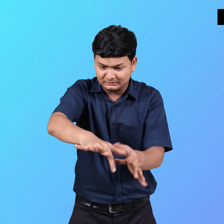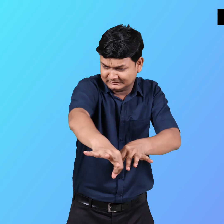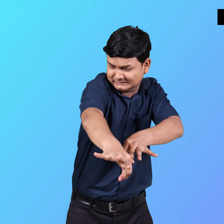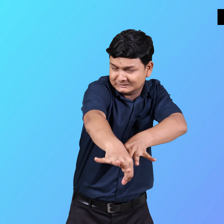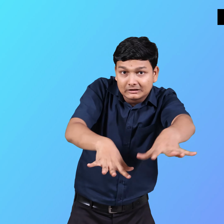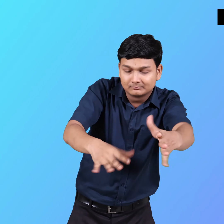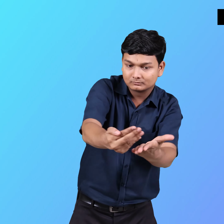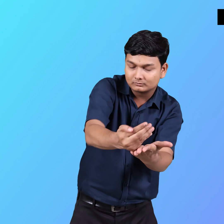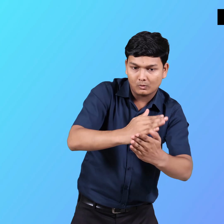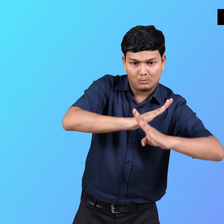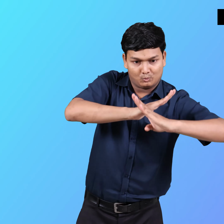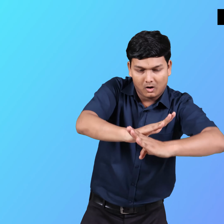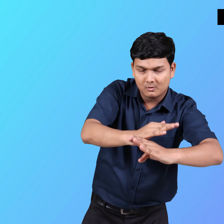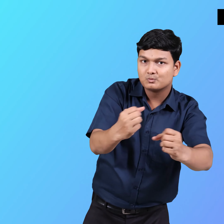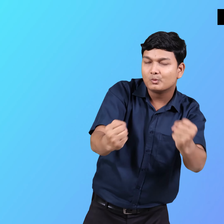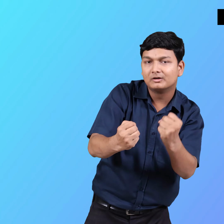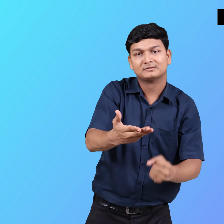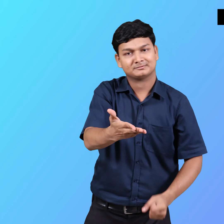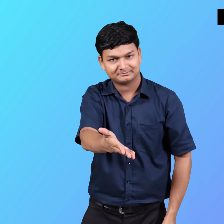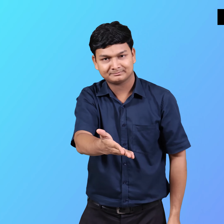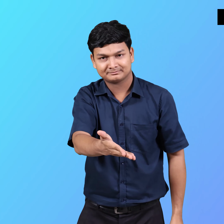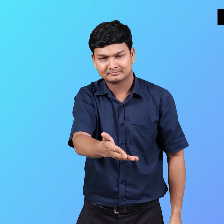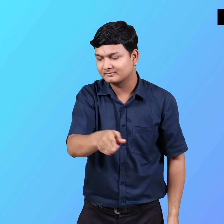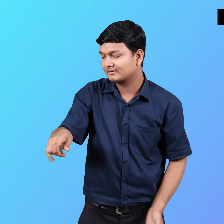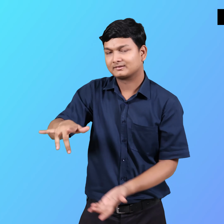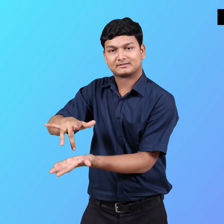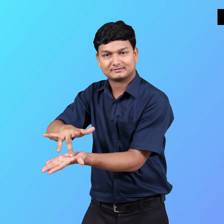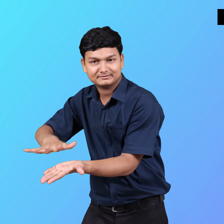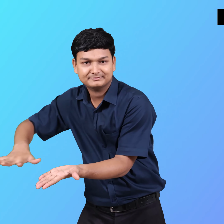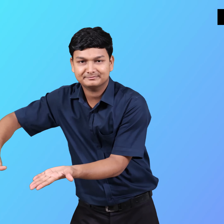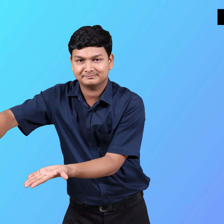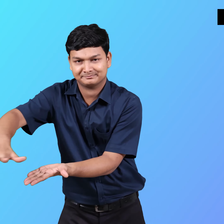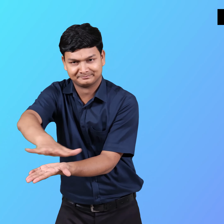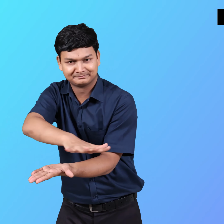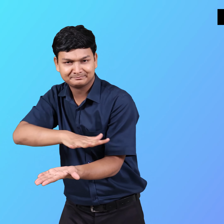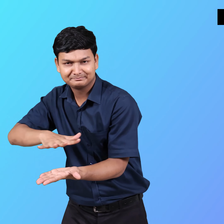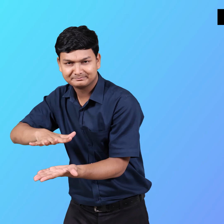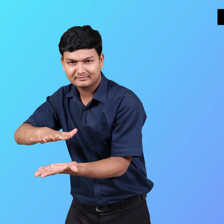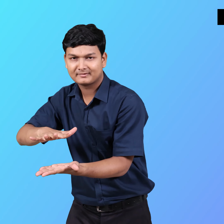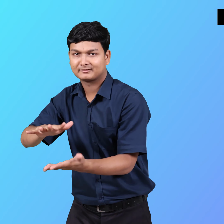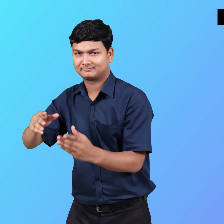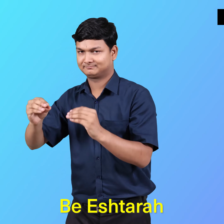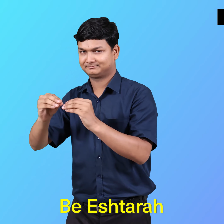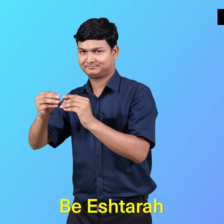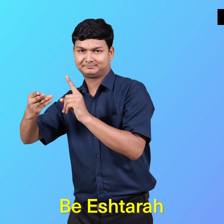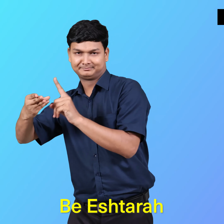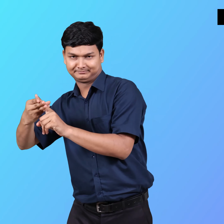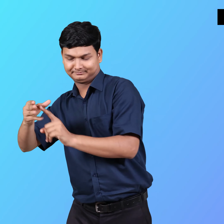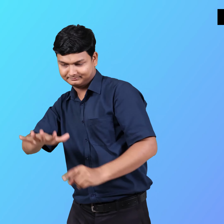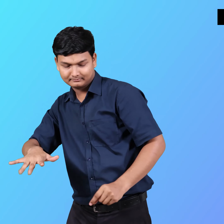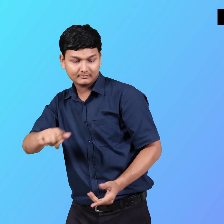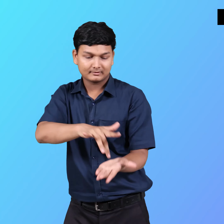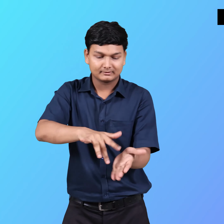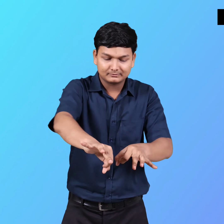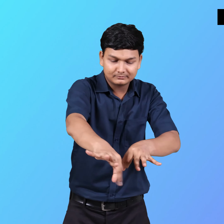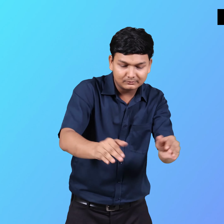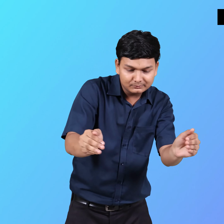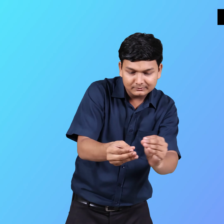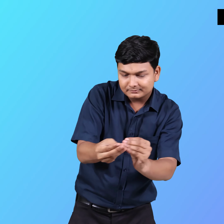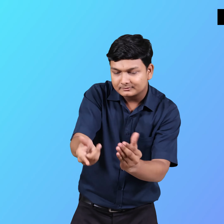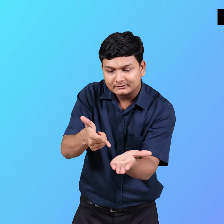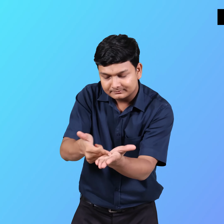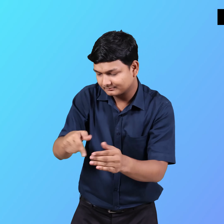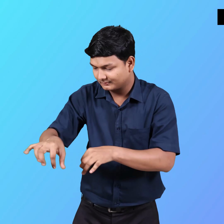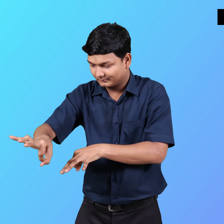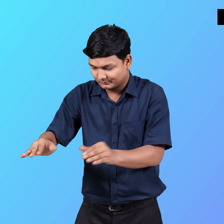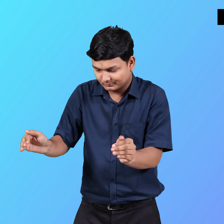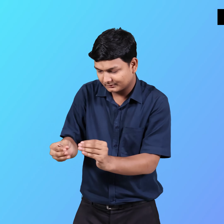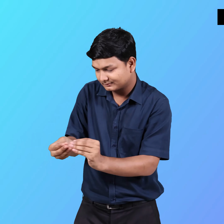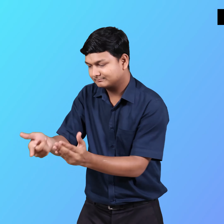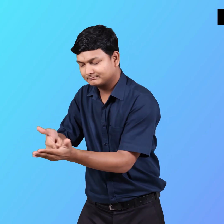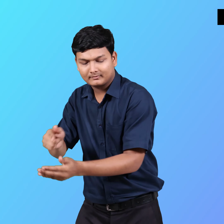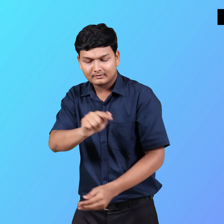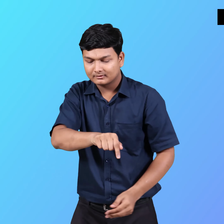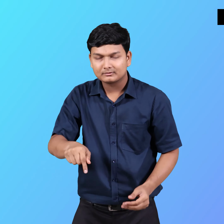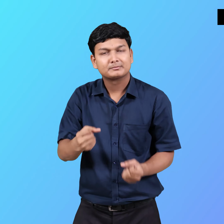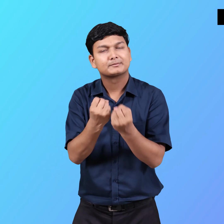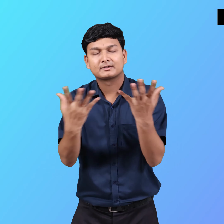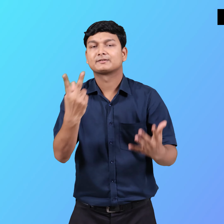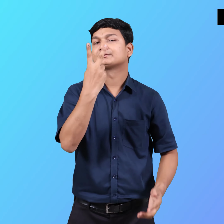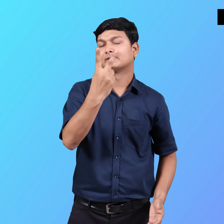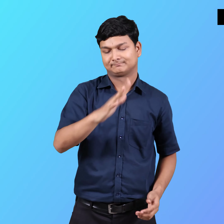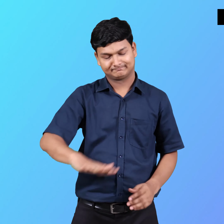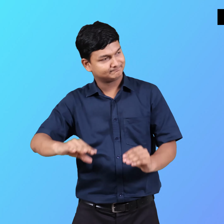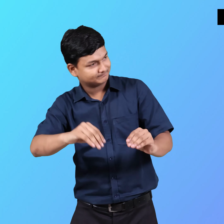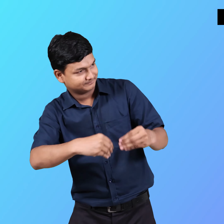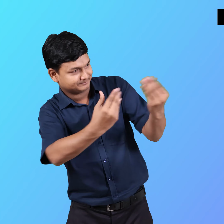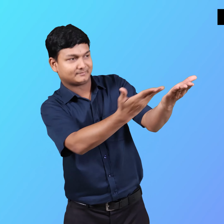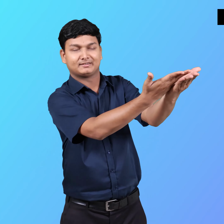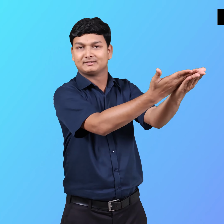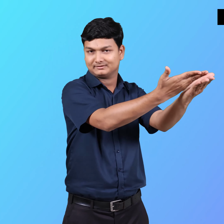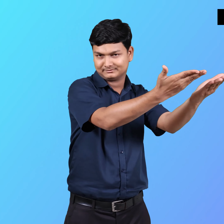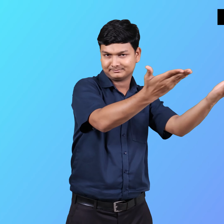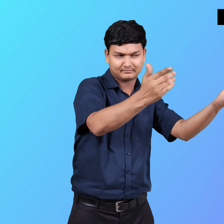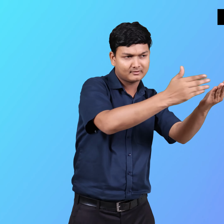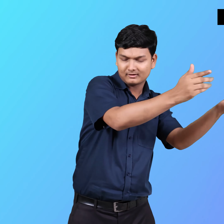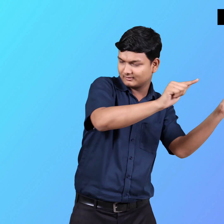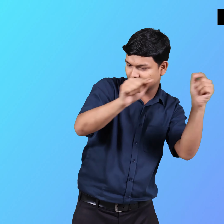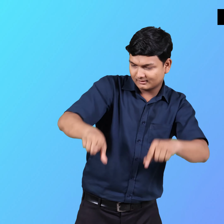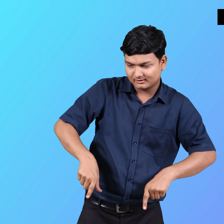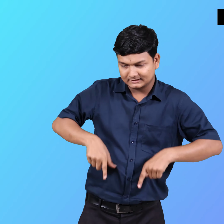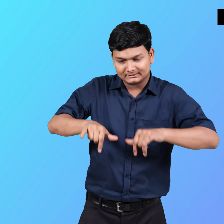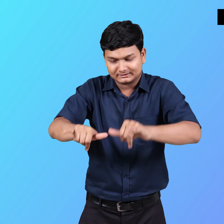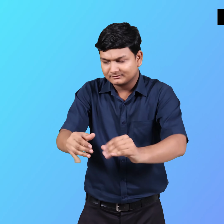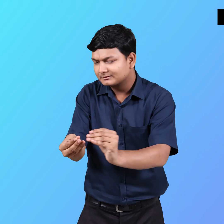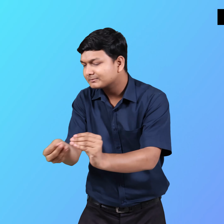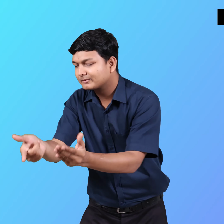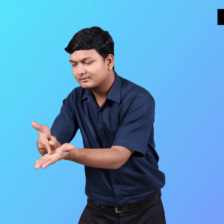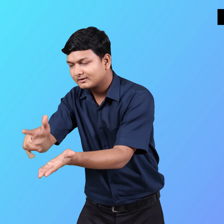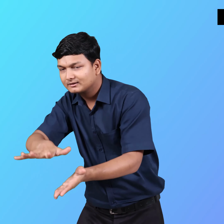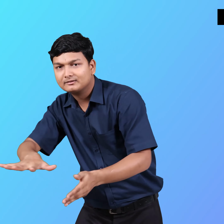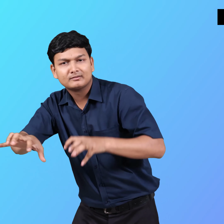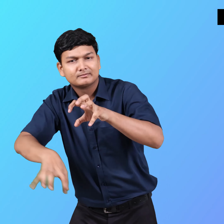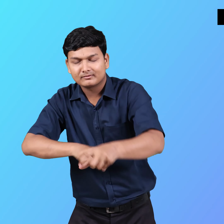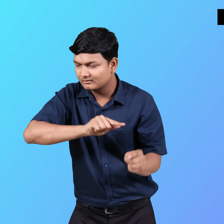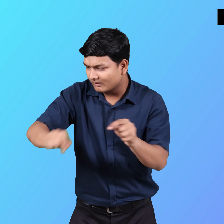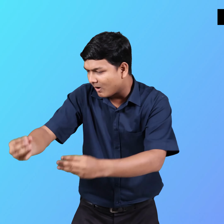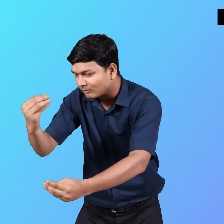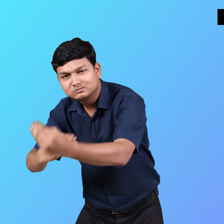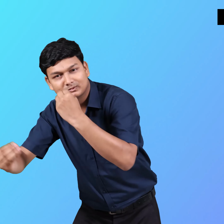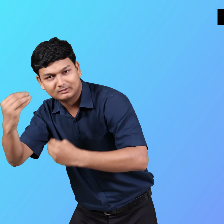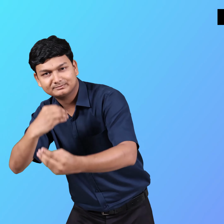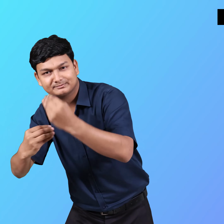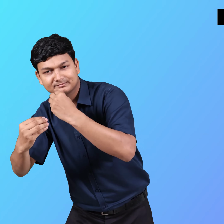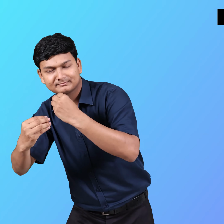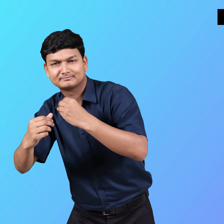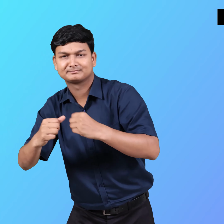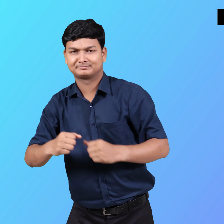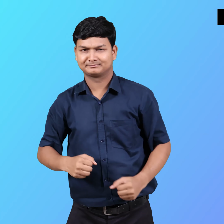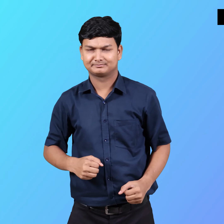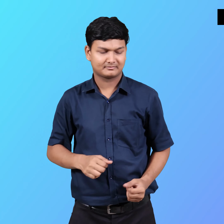Golan was a city of safety. Manasseh also gave them Be Eshtarah. In all, this half of Manasseh gave them two towns and some fields around each town for their animals.